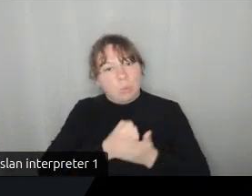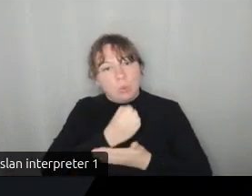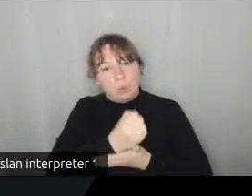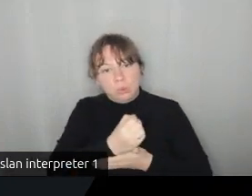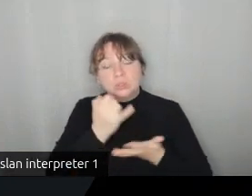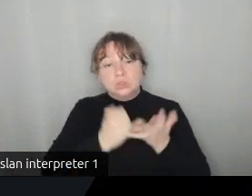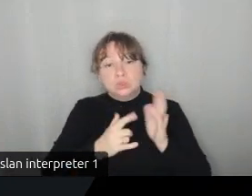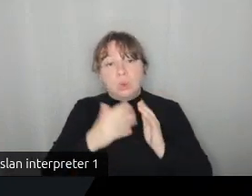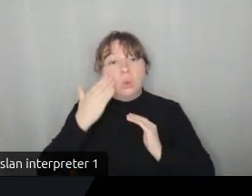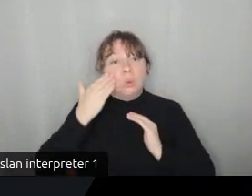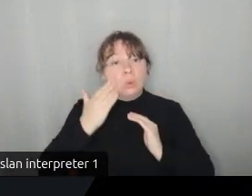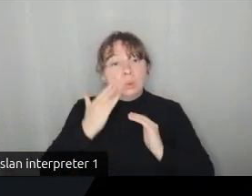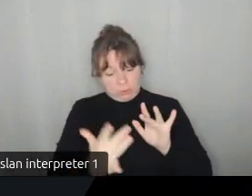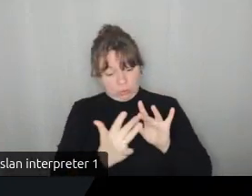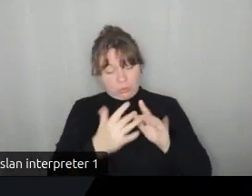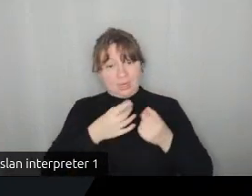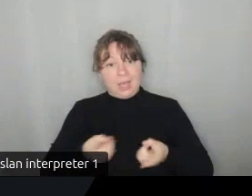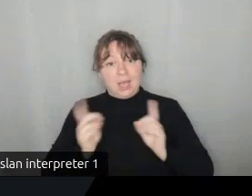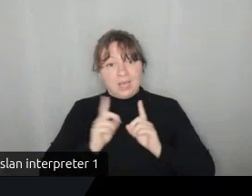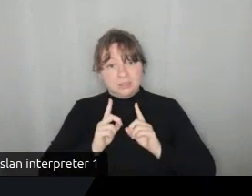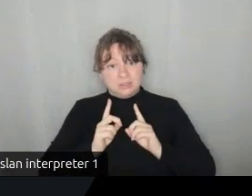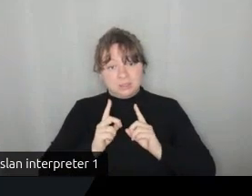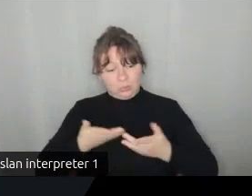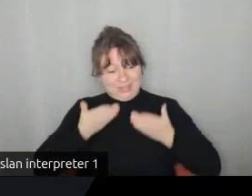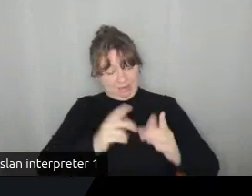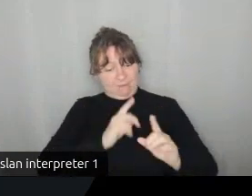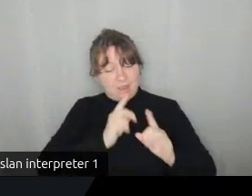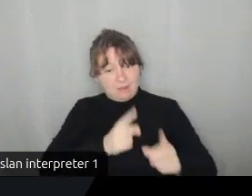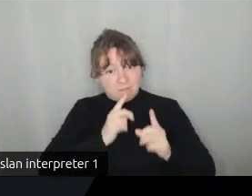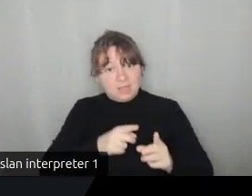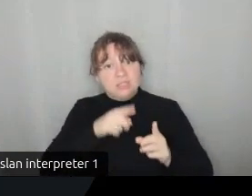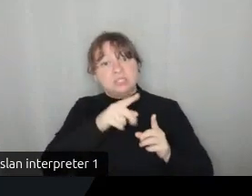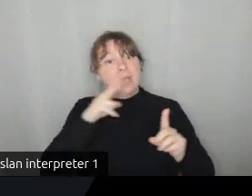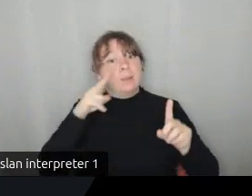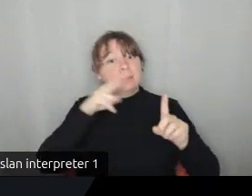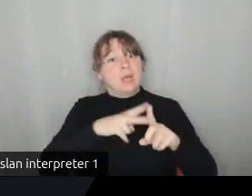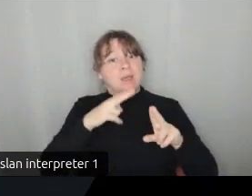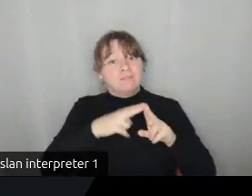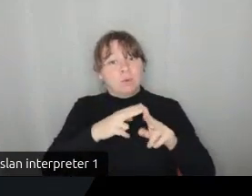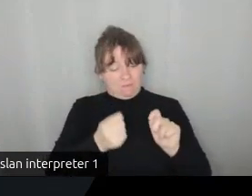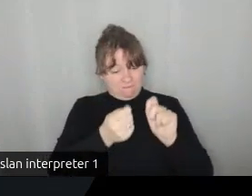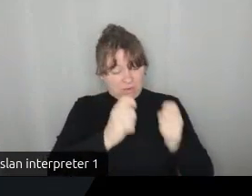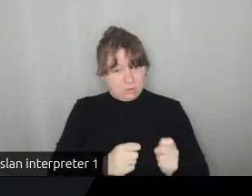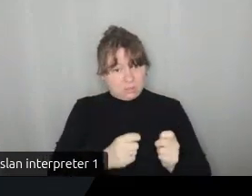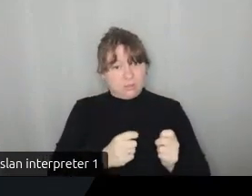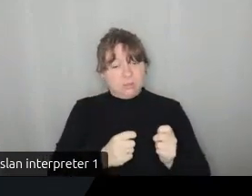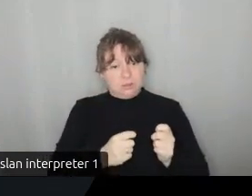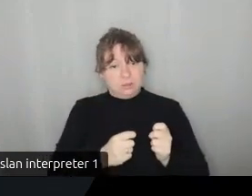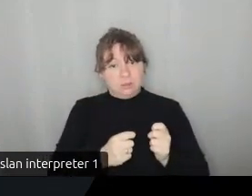advice and she subsequently filed an application to vary with this court requesting to remove this